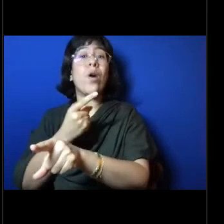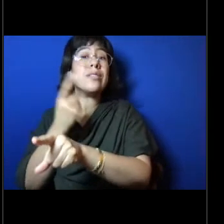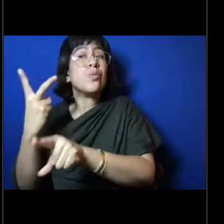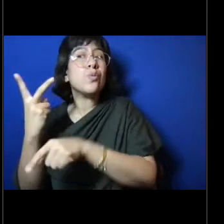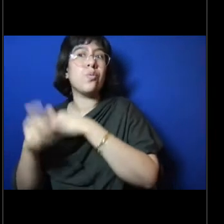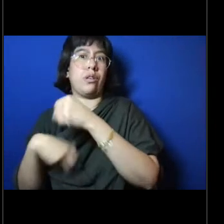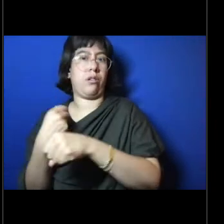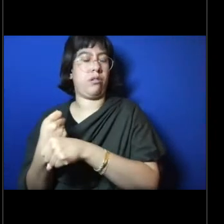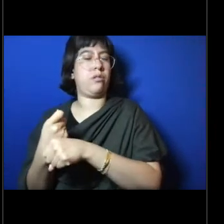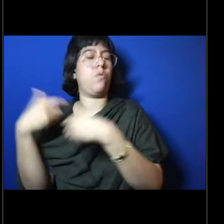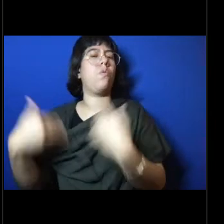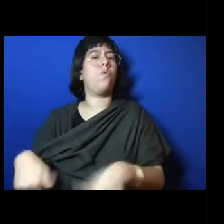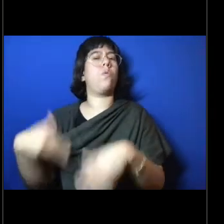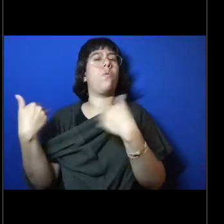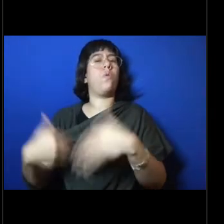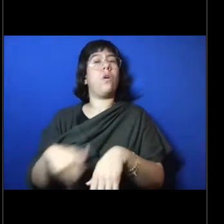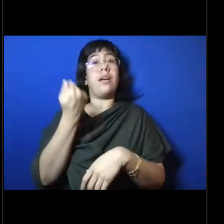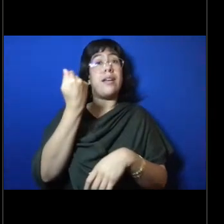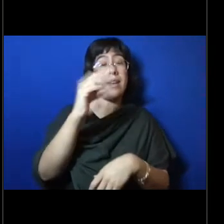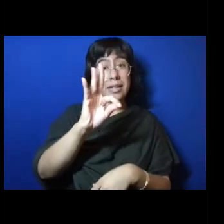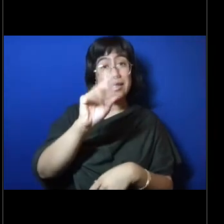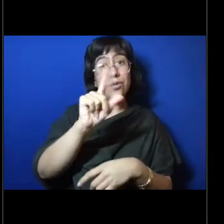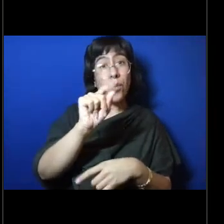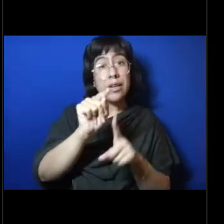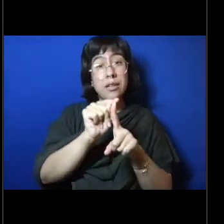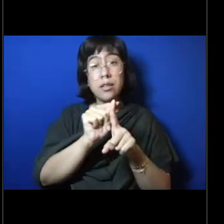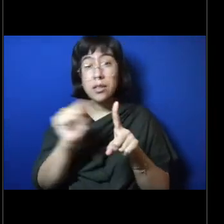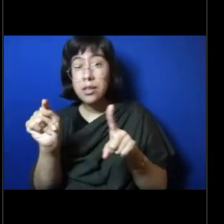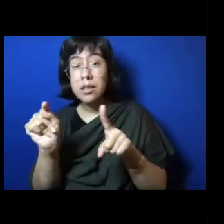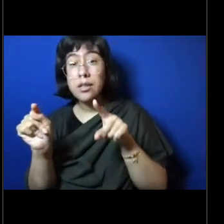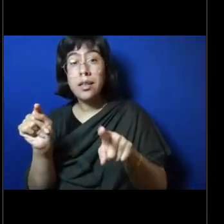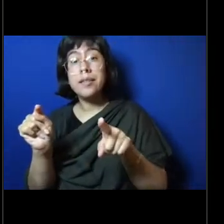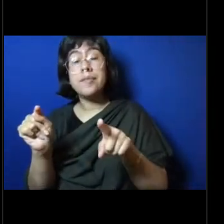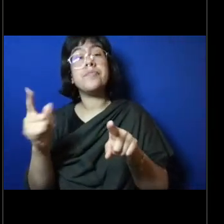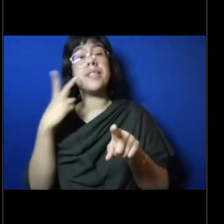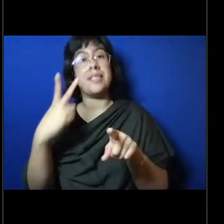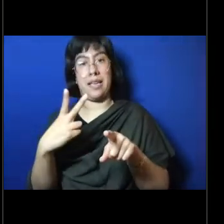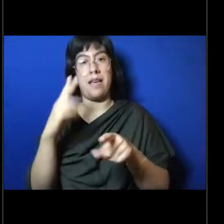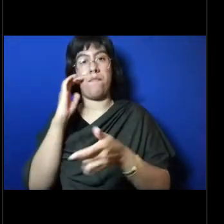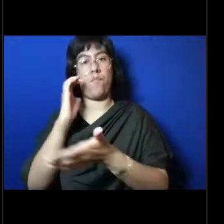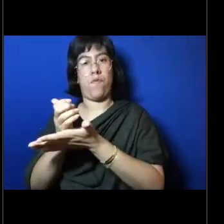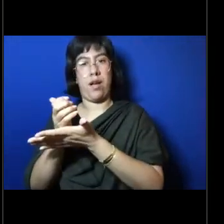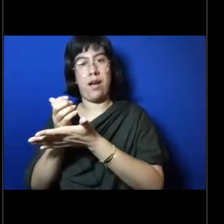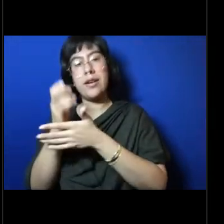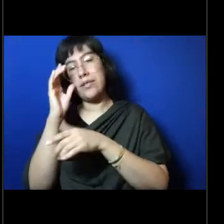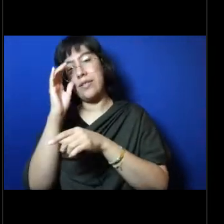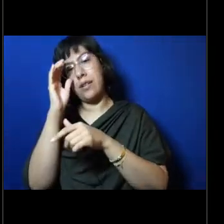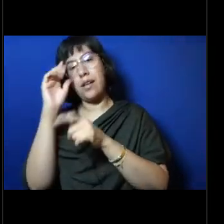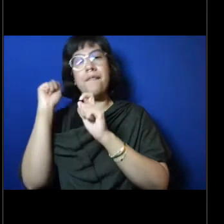So this is from the 1920s. Here's a photograph of a fishermen that I've worked with on a number of occasions who worked